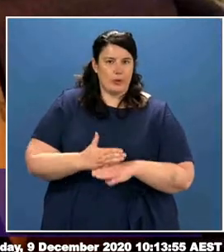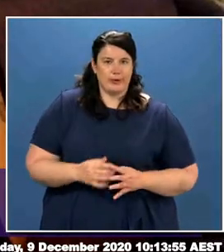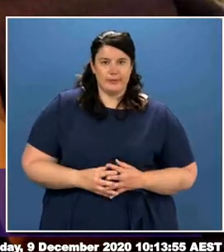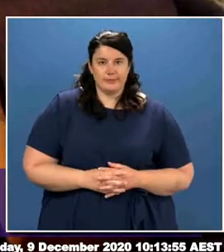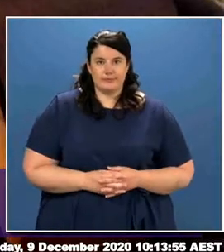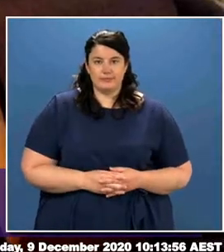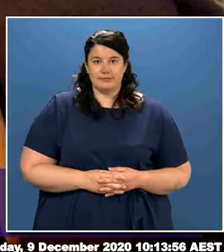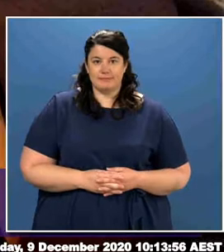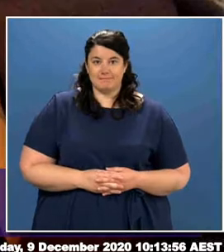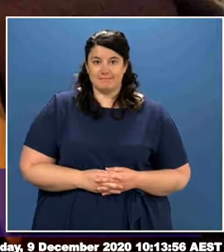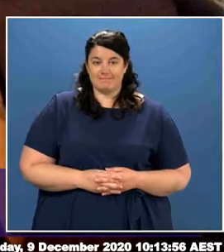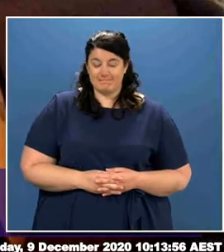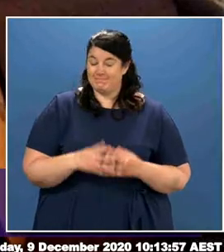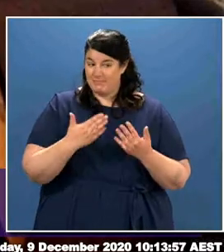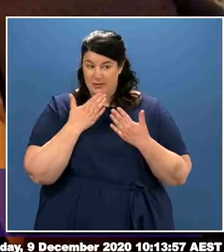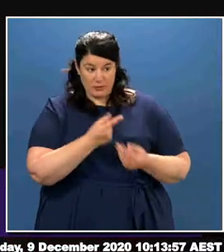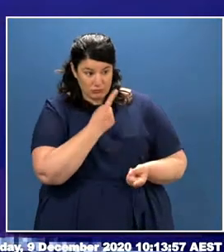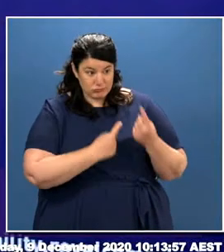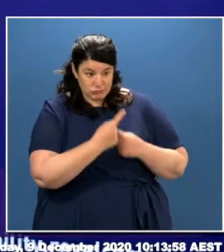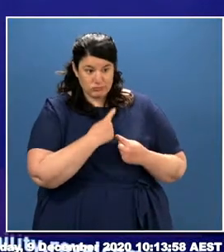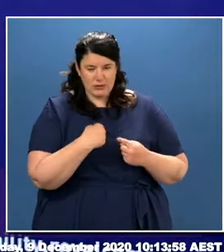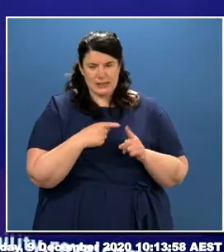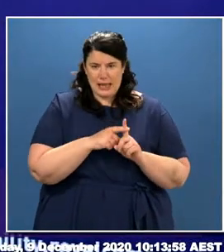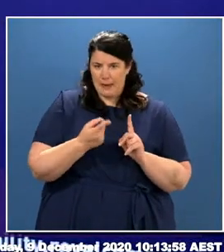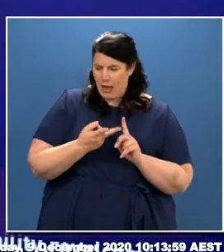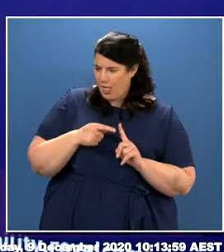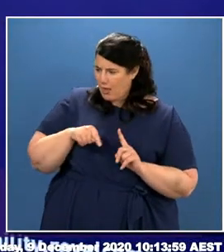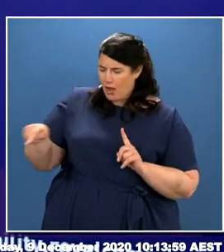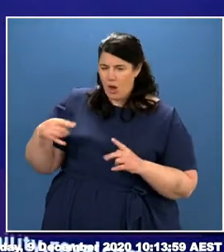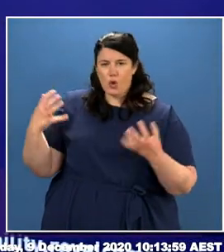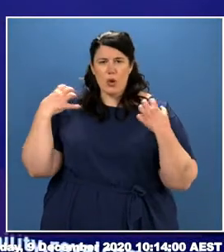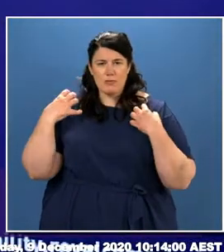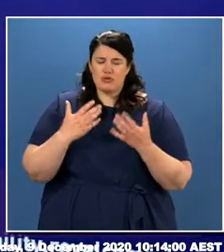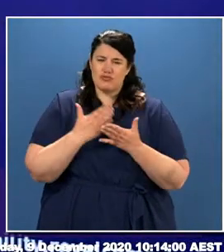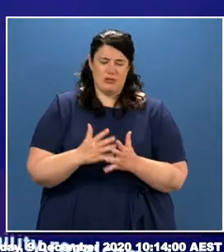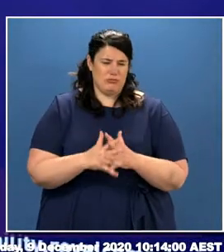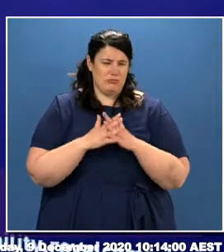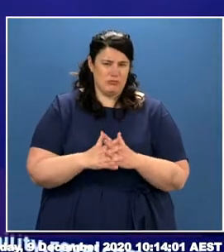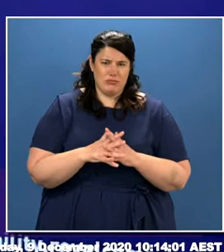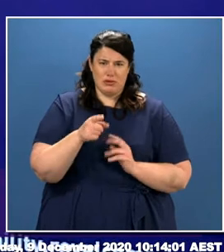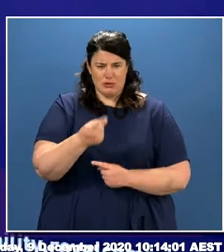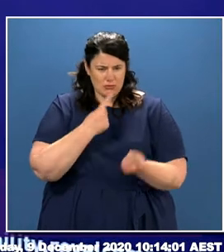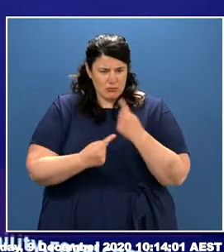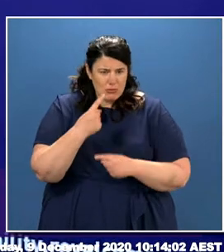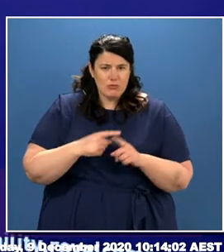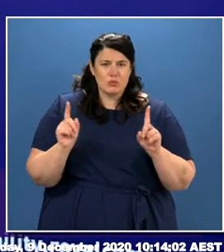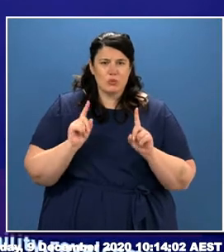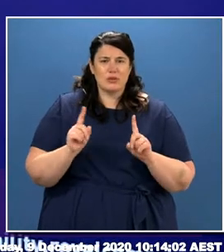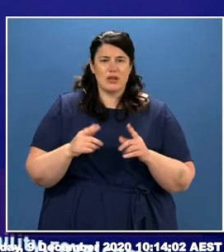I endorse the comments that have been made by the other Commissioners about the value of your evidence and the statements that you've